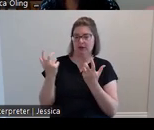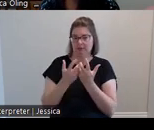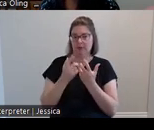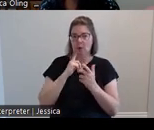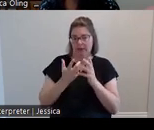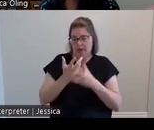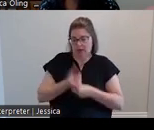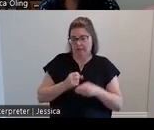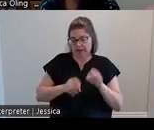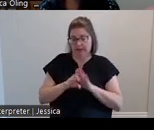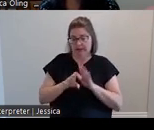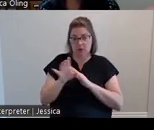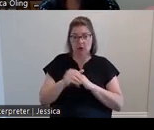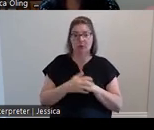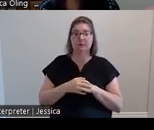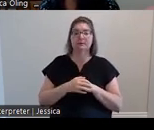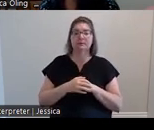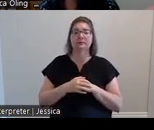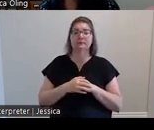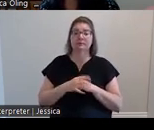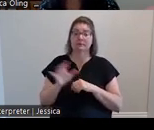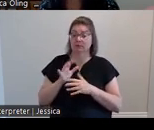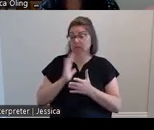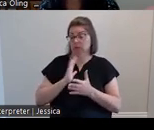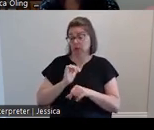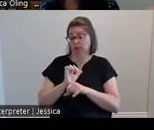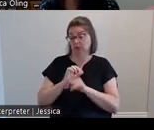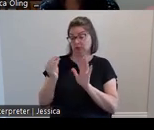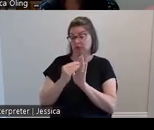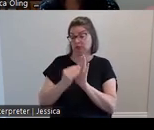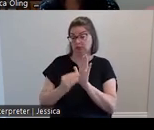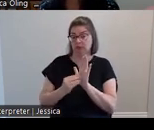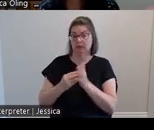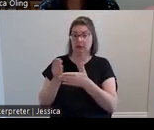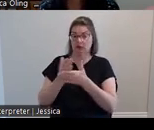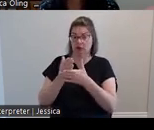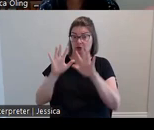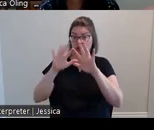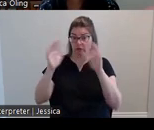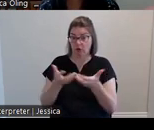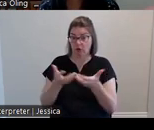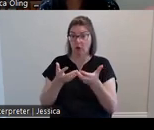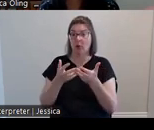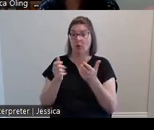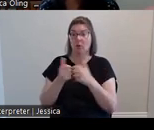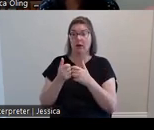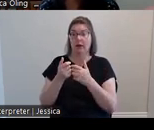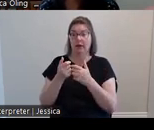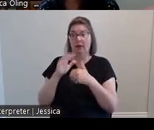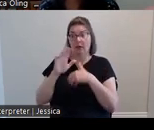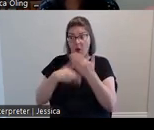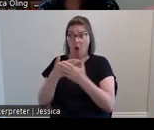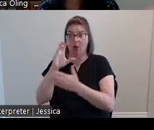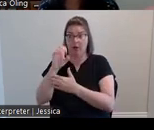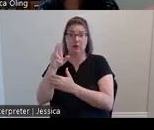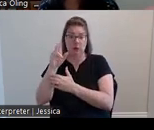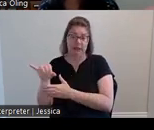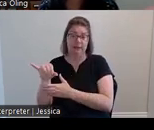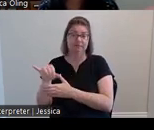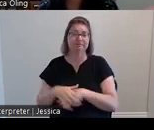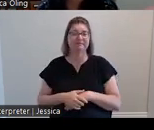Um, and we document our work and we try to share it widely with the rest of SUNY. OK, thank you.